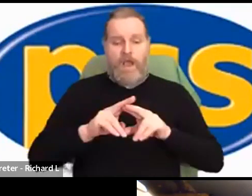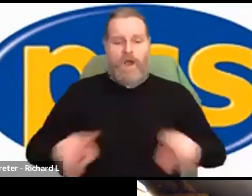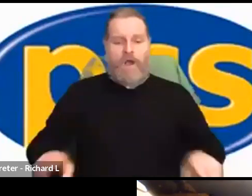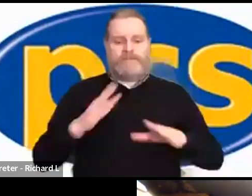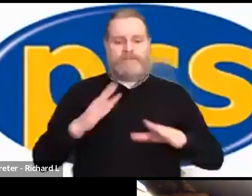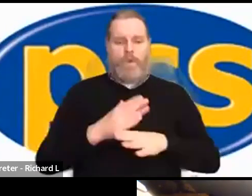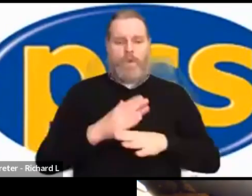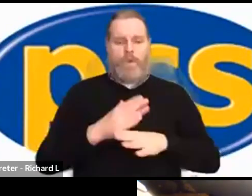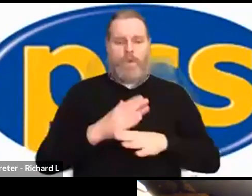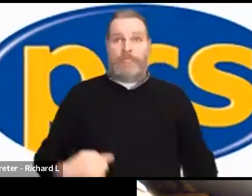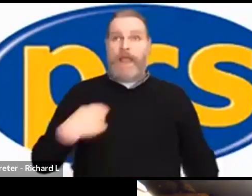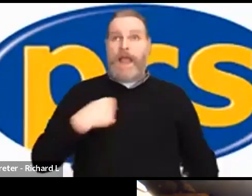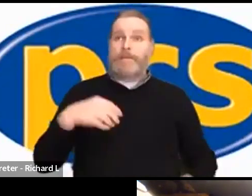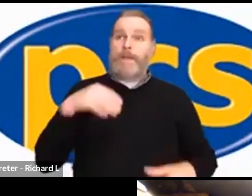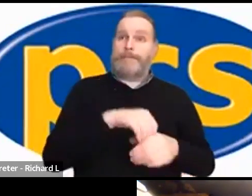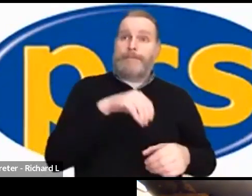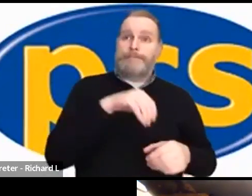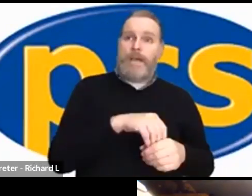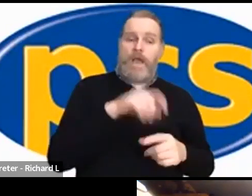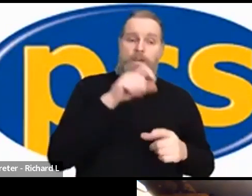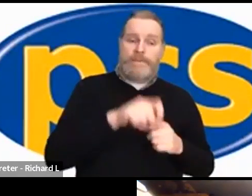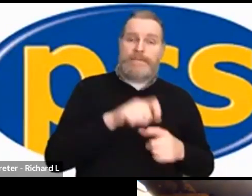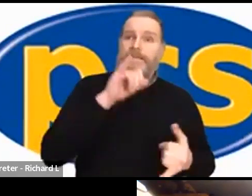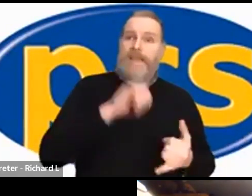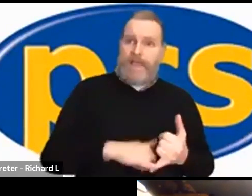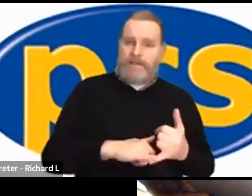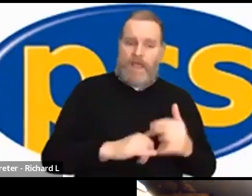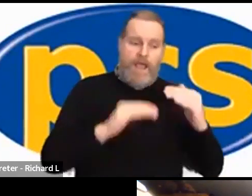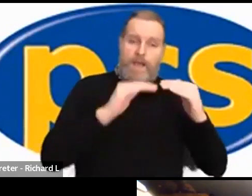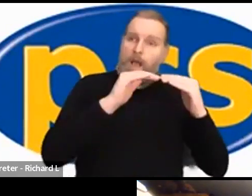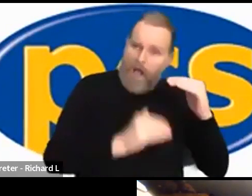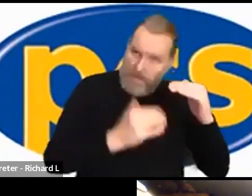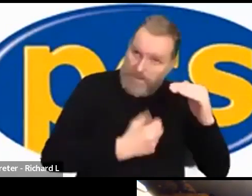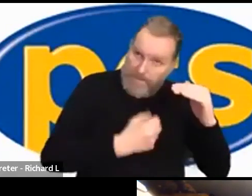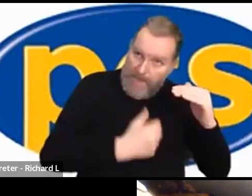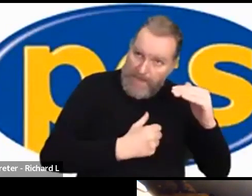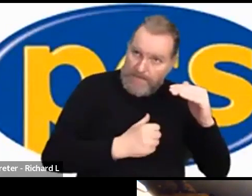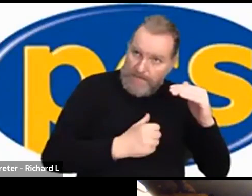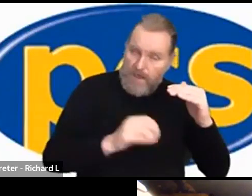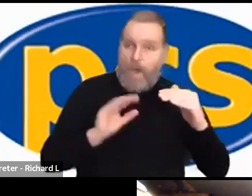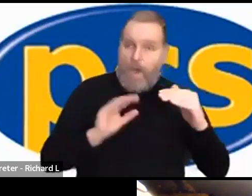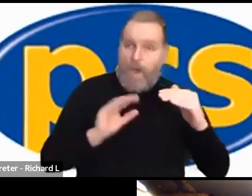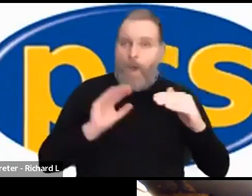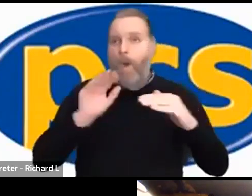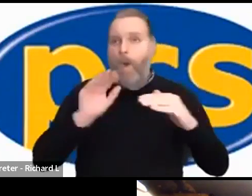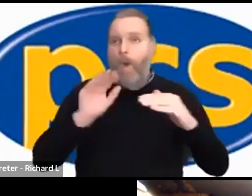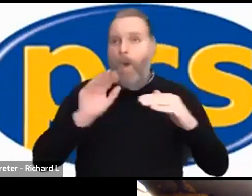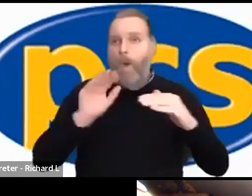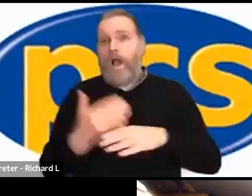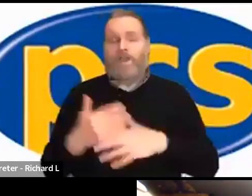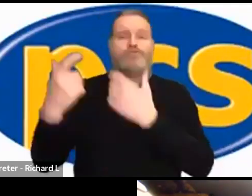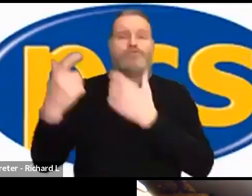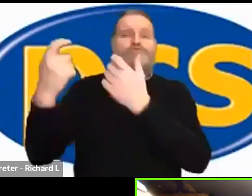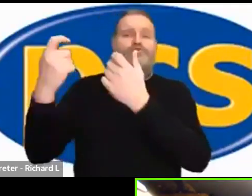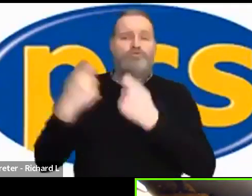u are a Pcs. Trade Union member, withdrawing your labor withdrawing your labor. you're underpaid overweight erpaid, overworked, erpaid, overworked, and treated